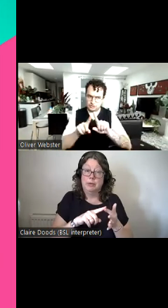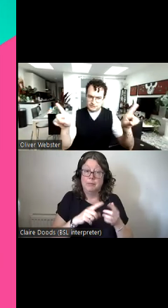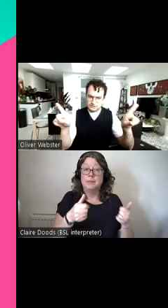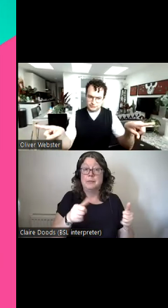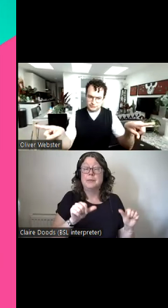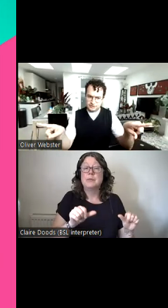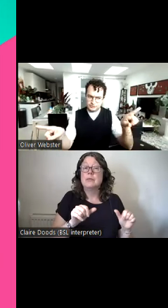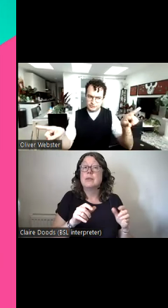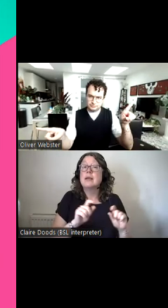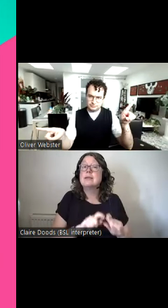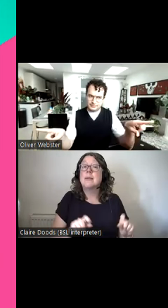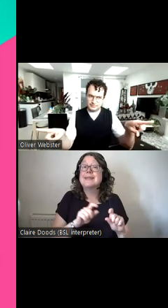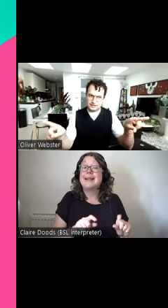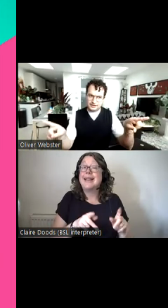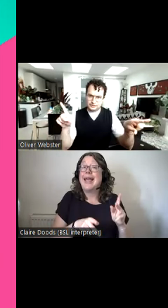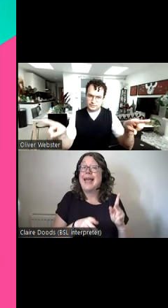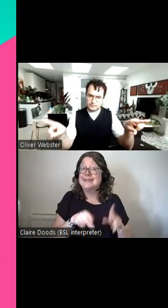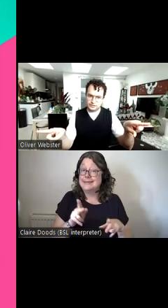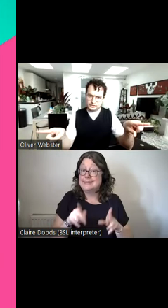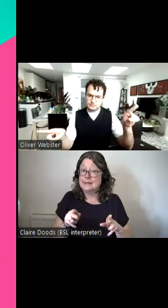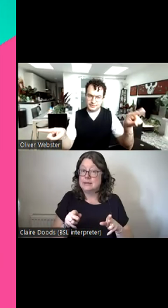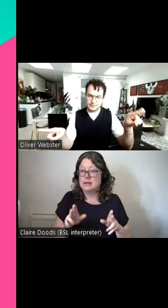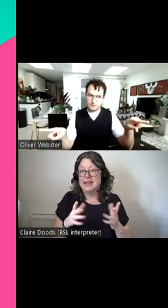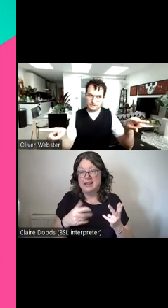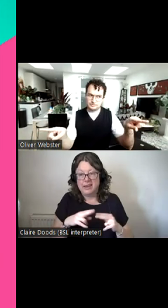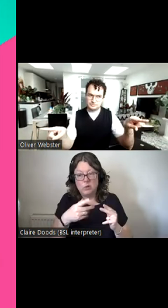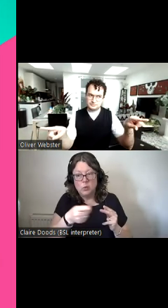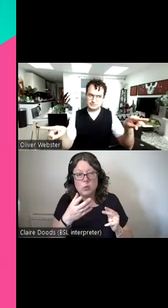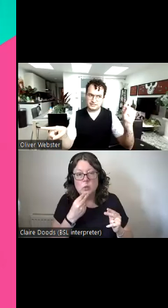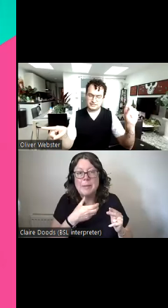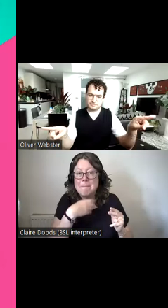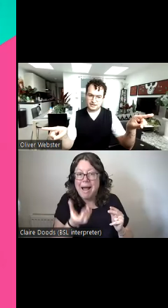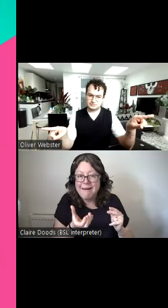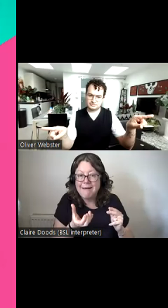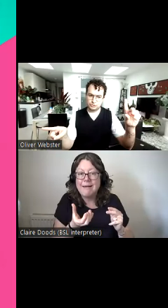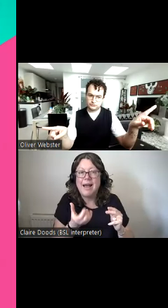which has got different programs on Mac and Windows. The Mac one, I think it's a £10 one-off cost.